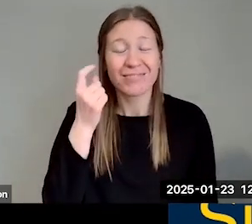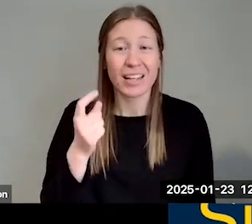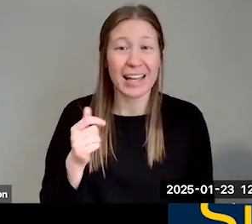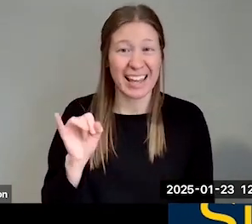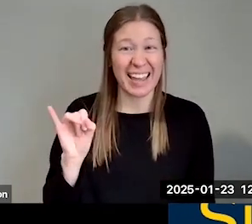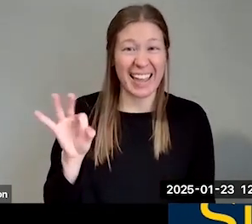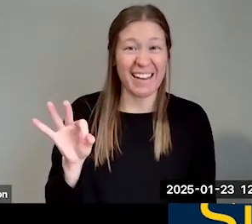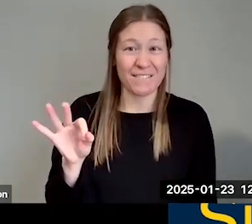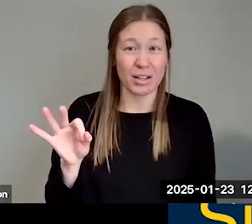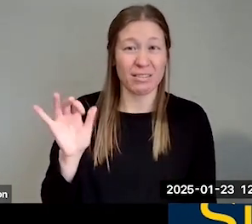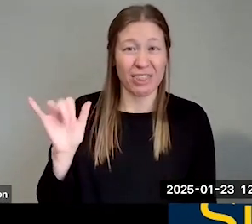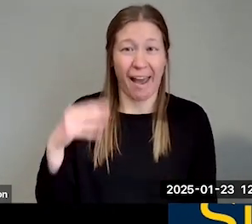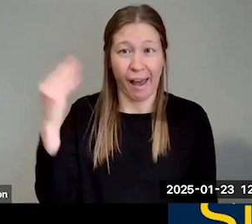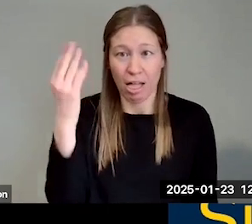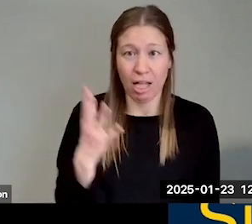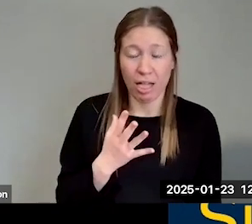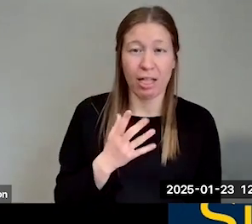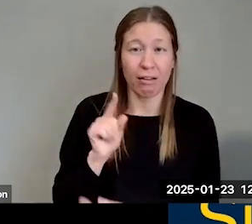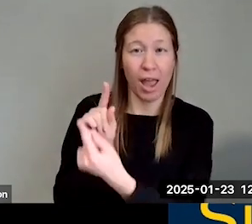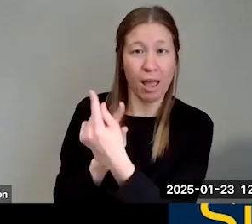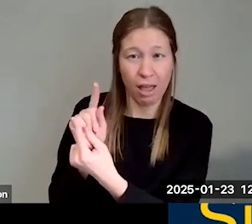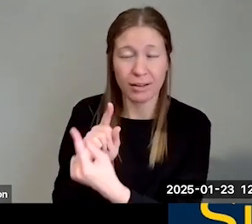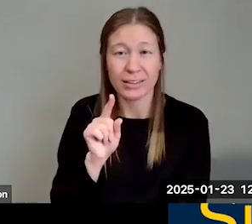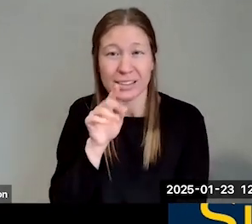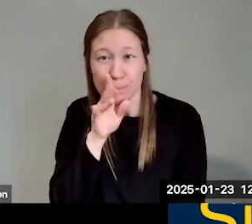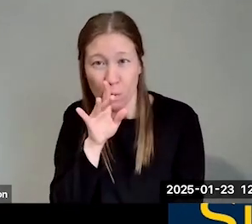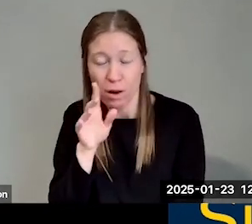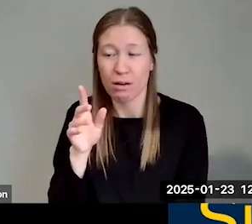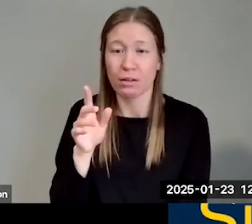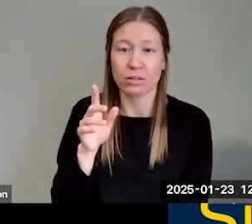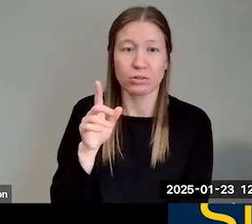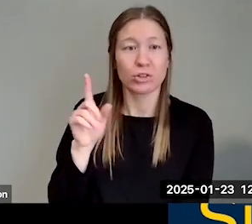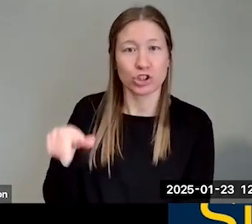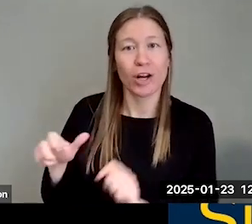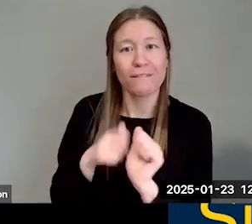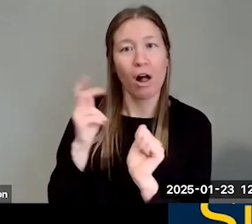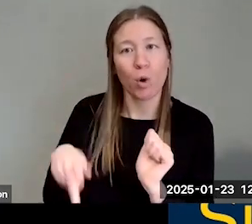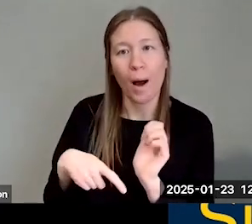to respond or follow up in writing as soon as possible,